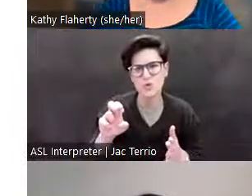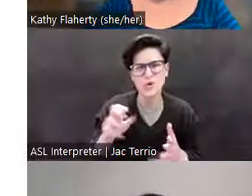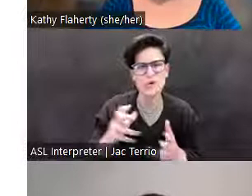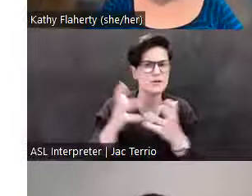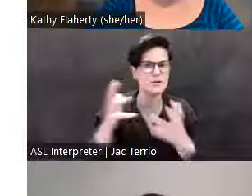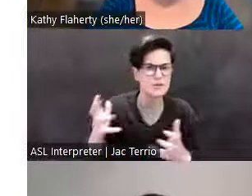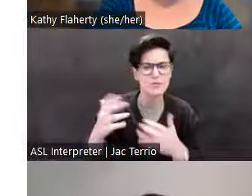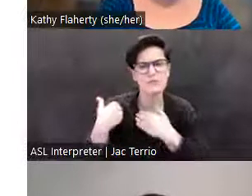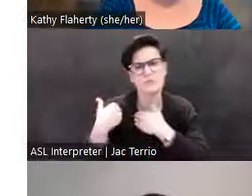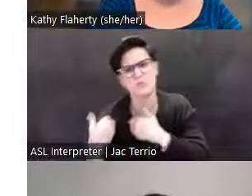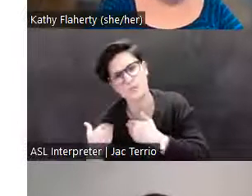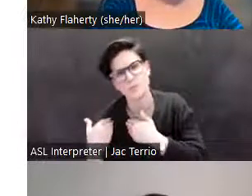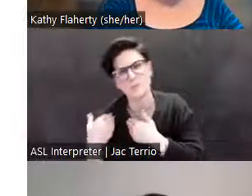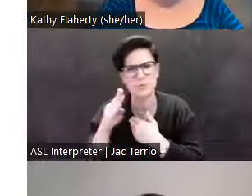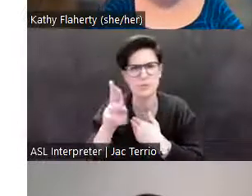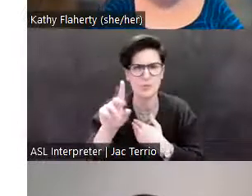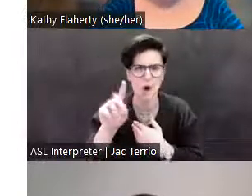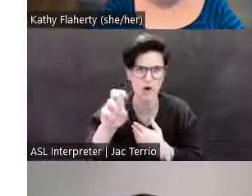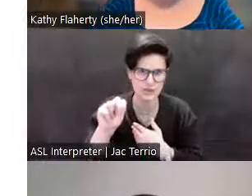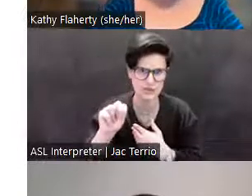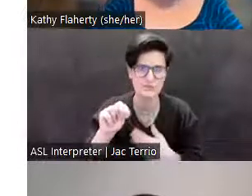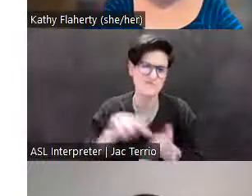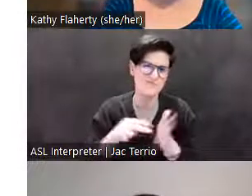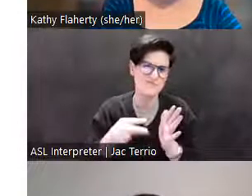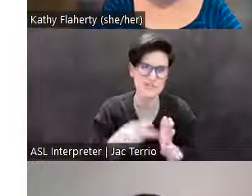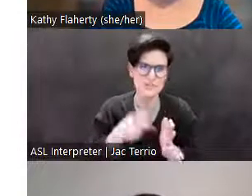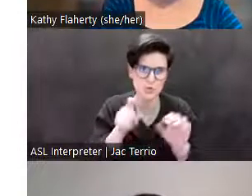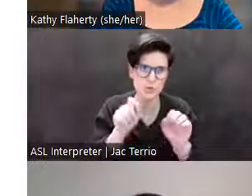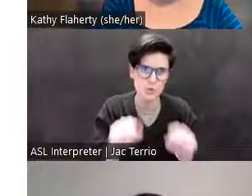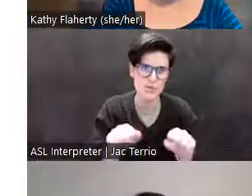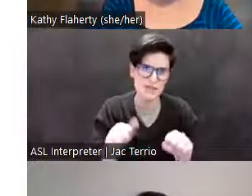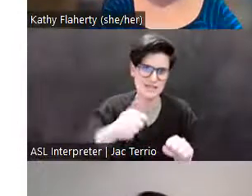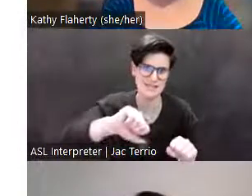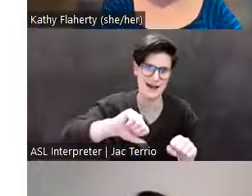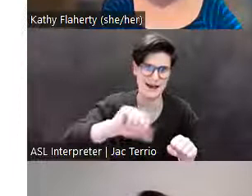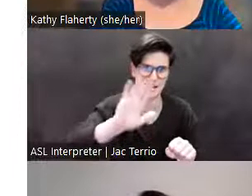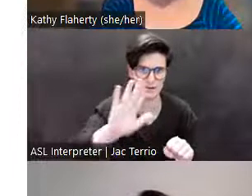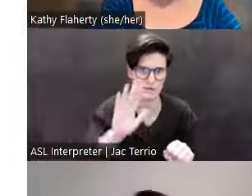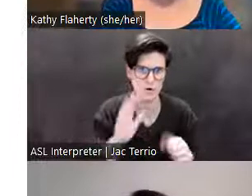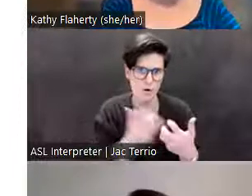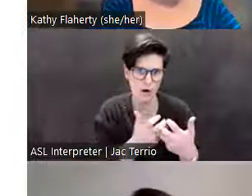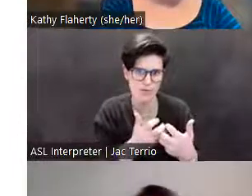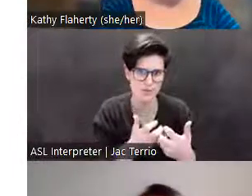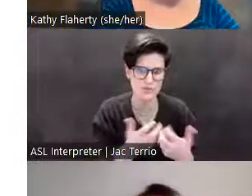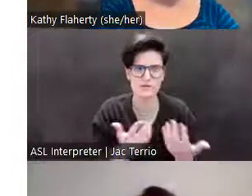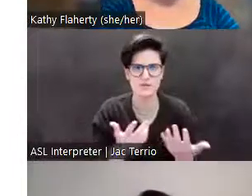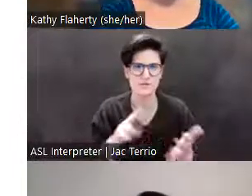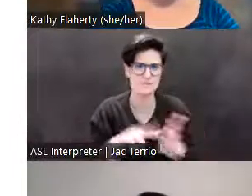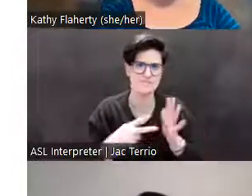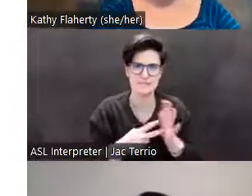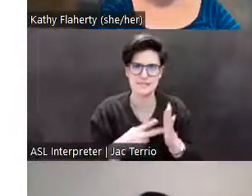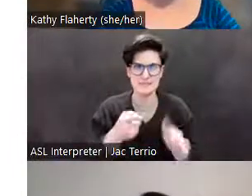and their accommodation and they may not then be able to have what they need to to work.